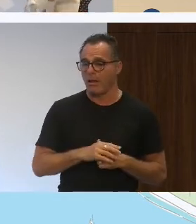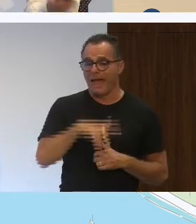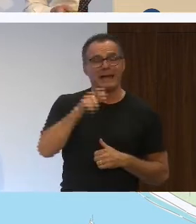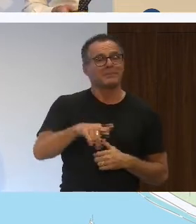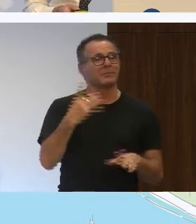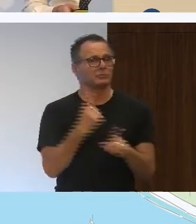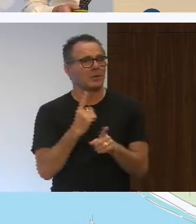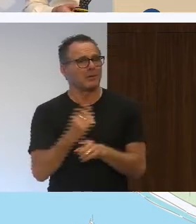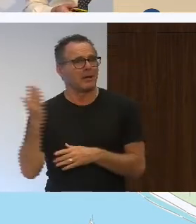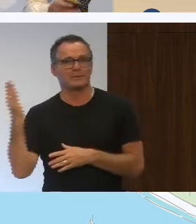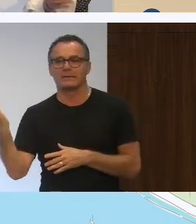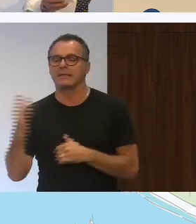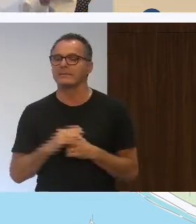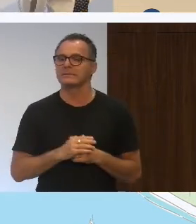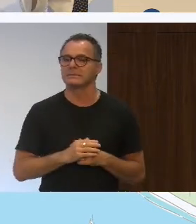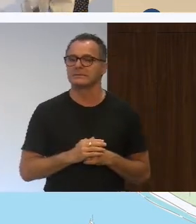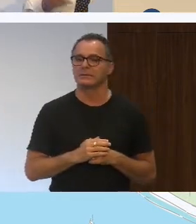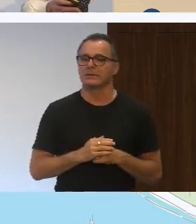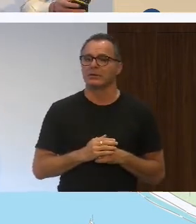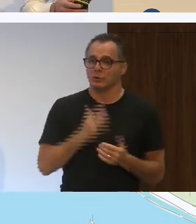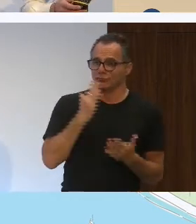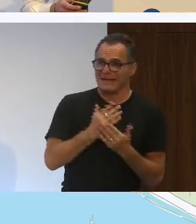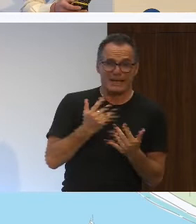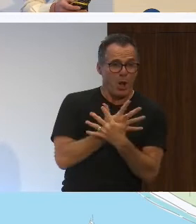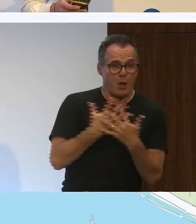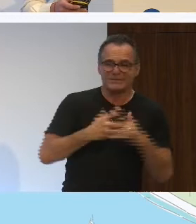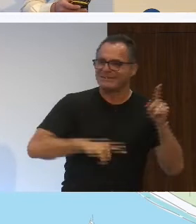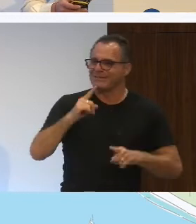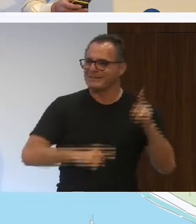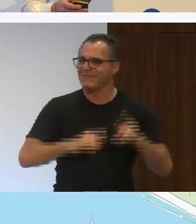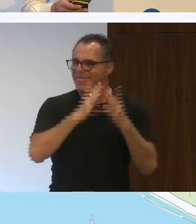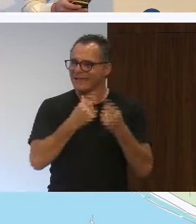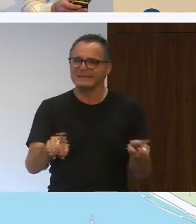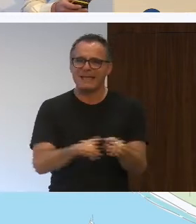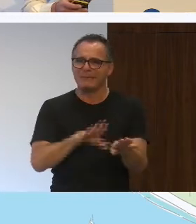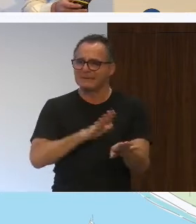It's it's not just one thing. It's it's lots of different things.